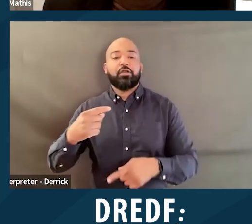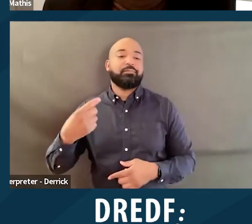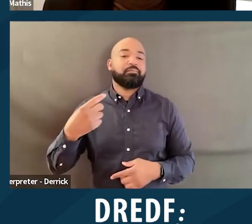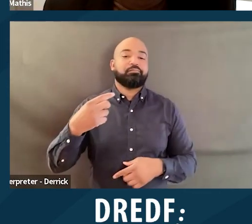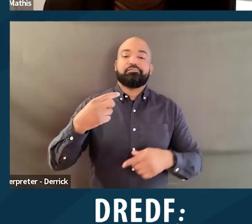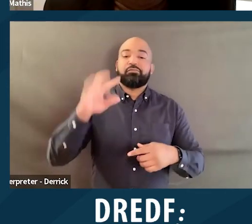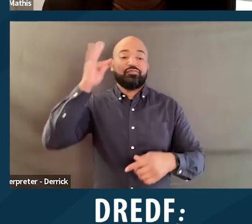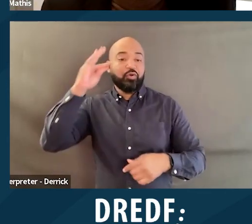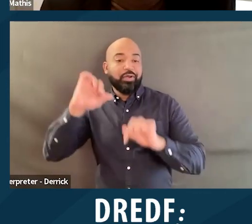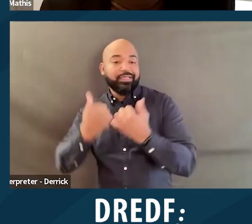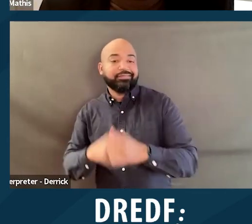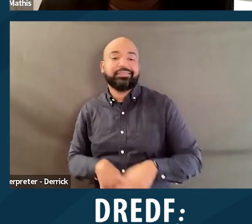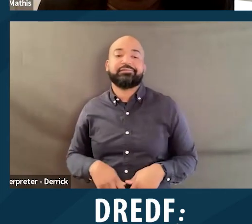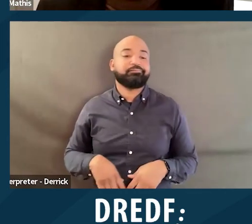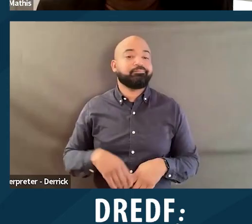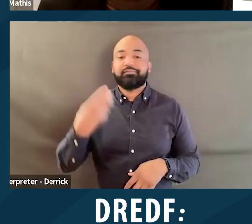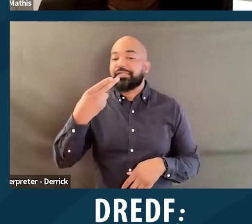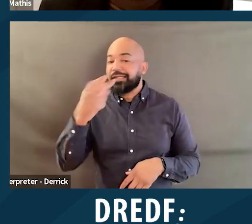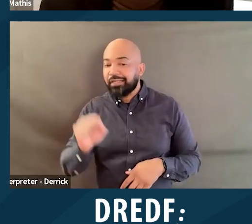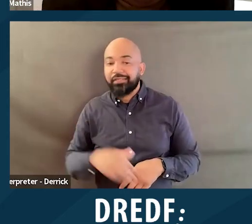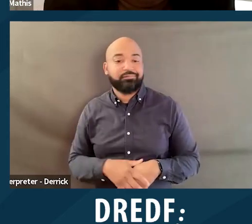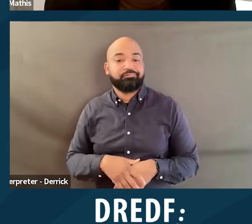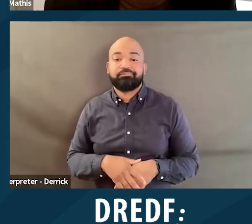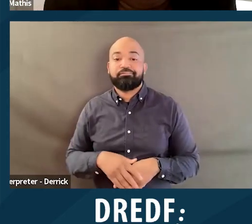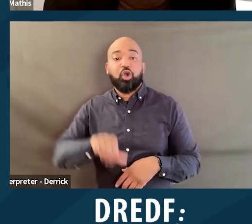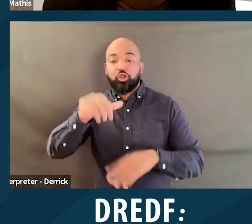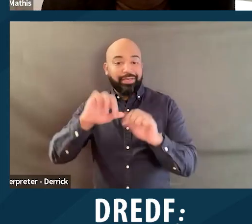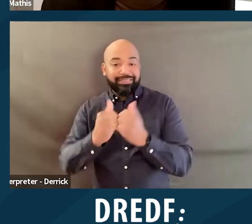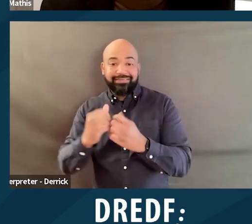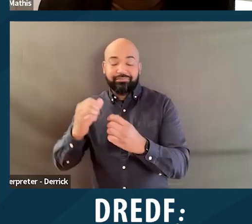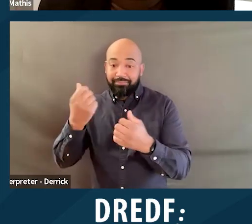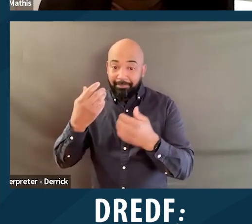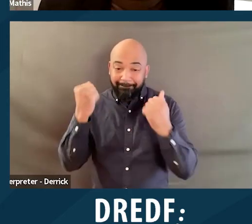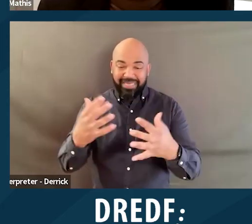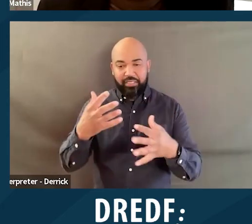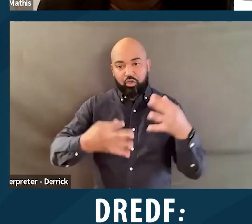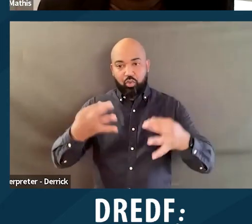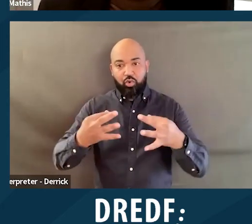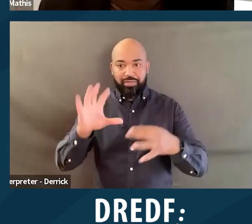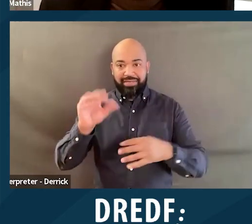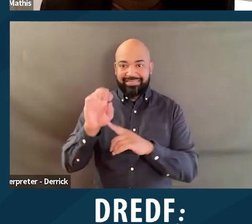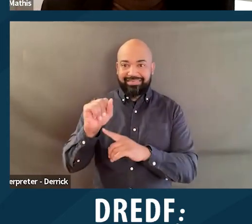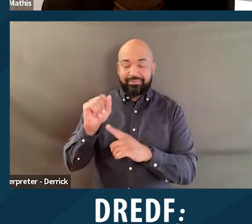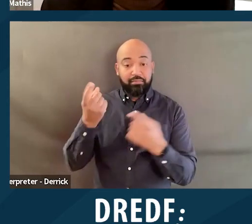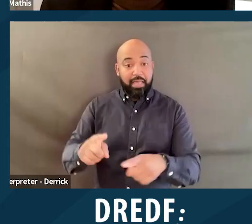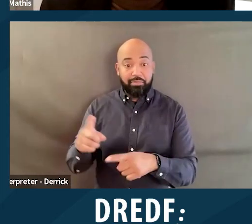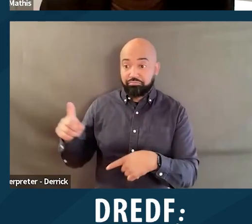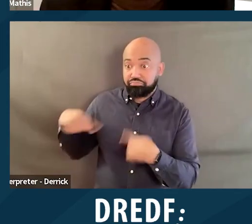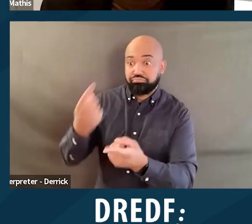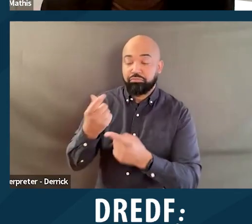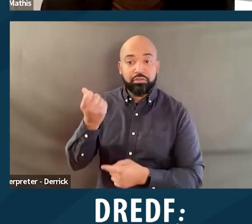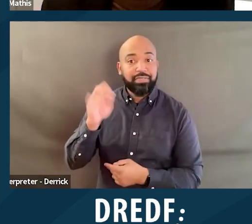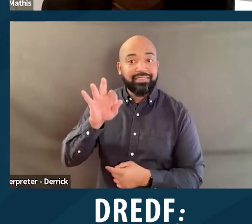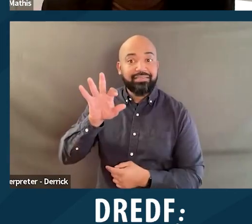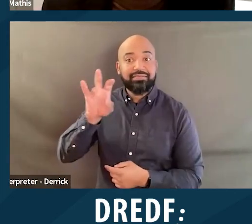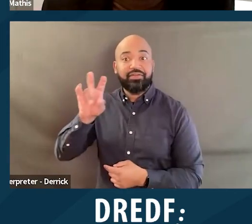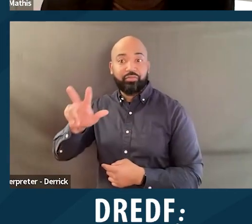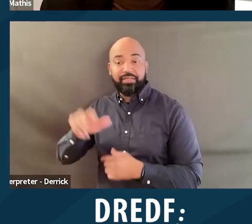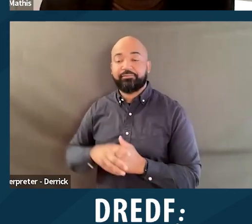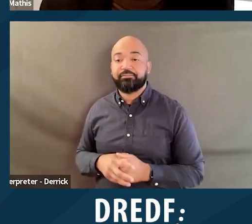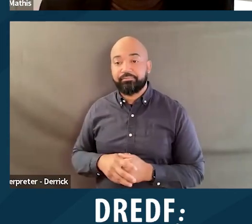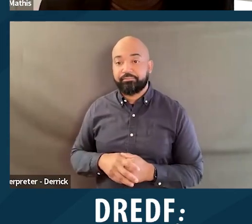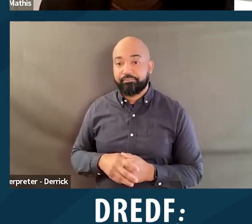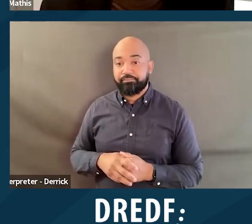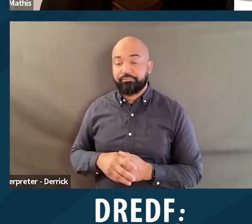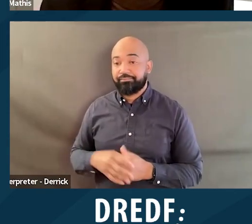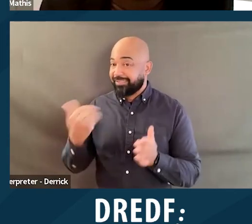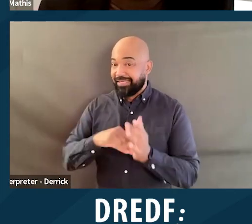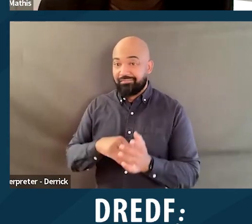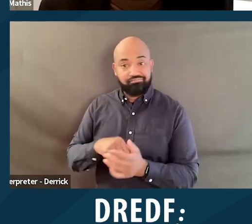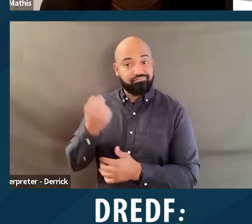issued, HHS and other agencies, and in many, many court cases, over the years, since 1973,